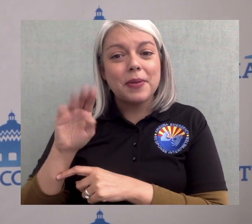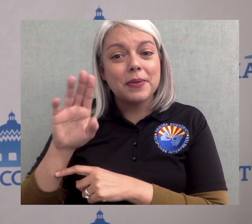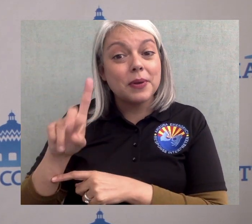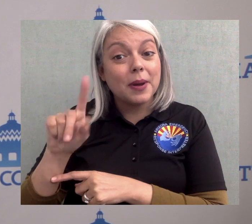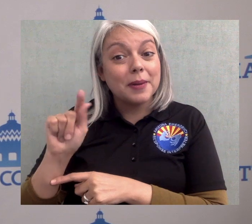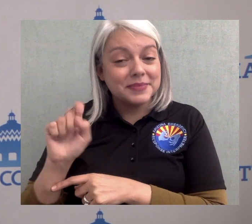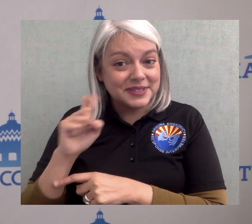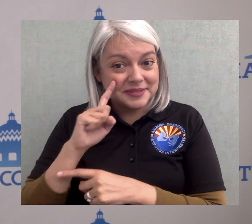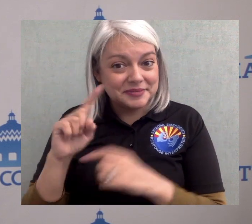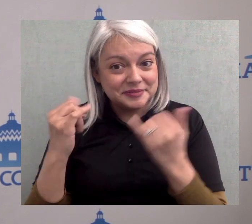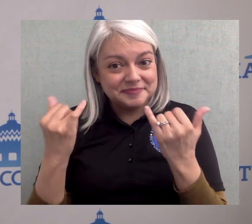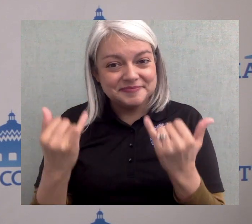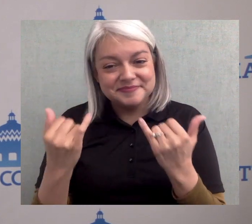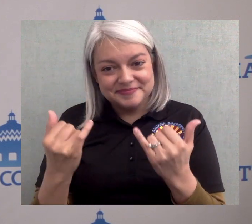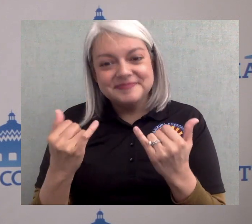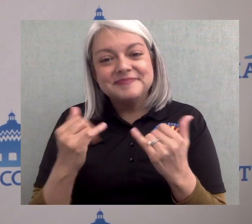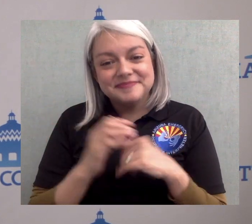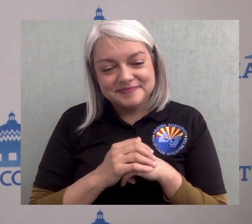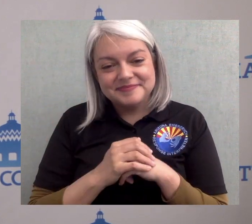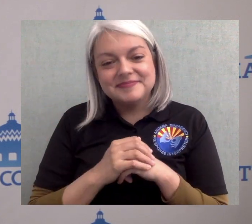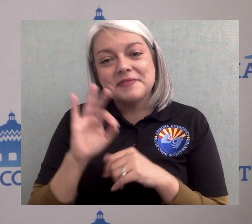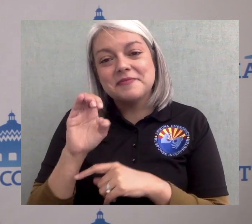Pima County health update for February 10.